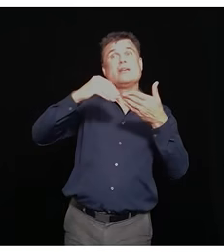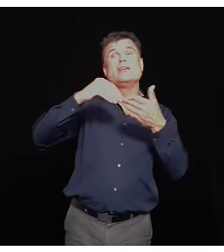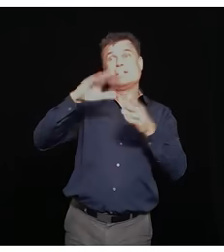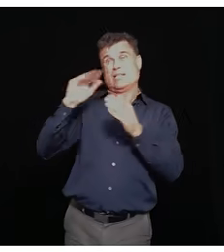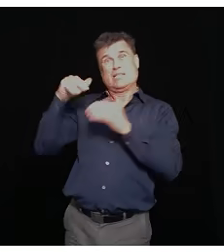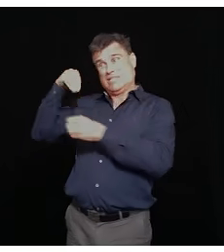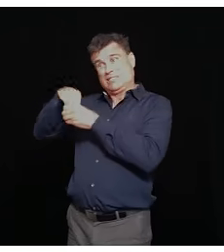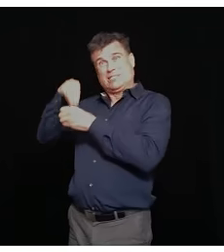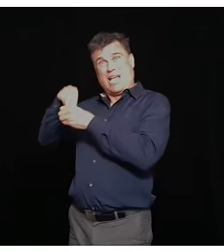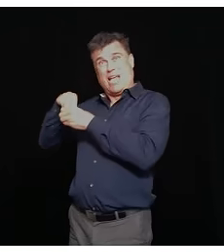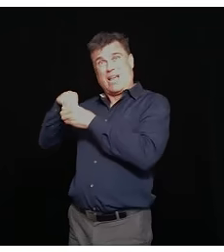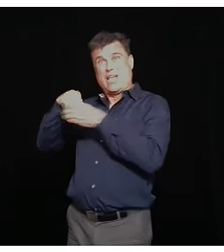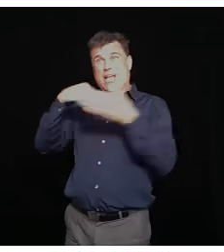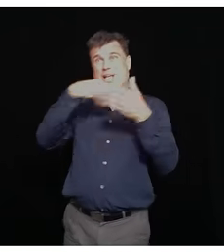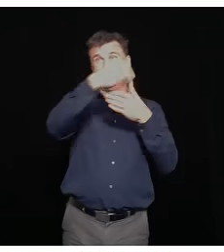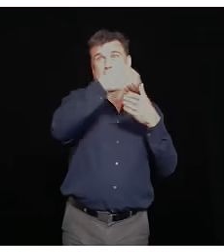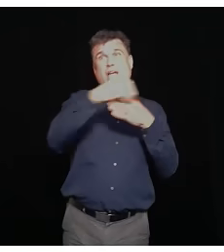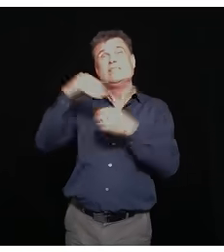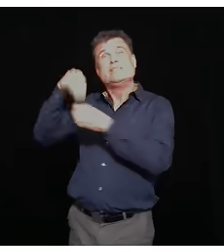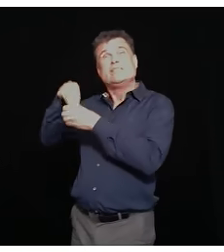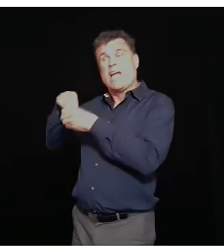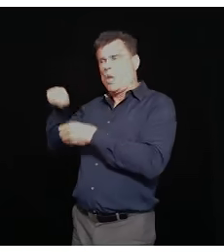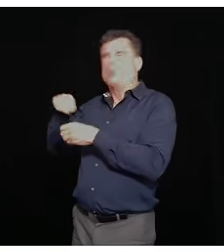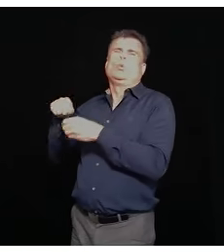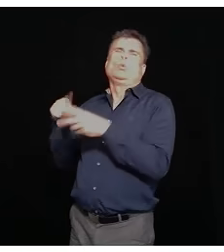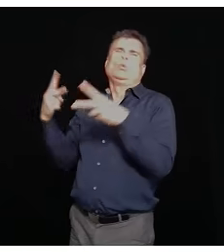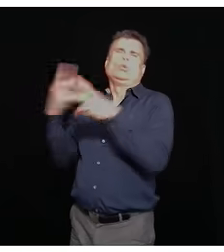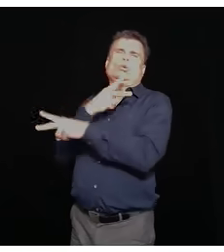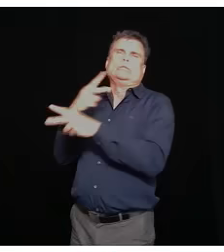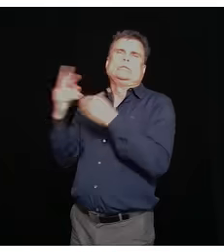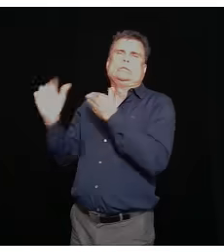70% scenario. So we still have it